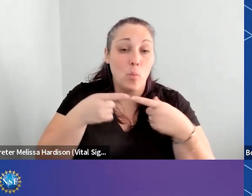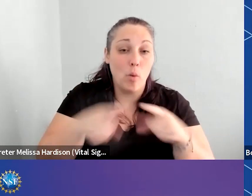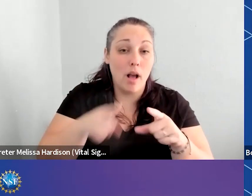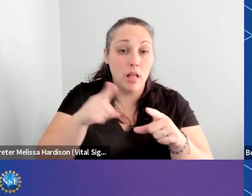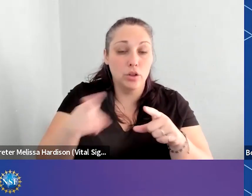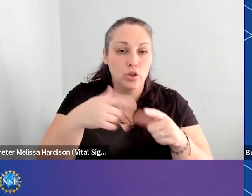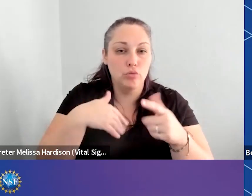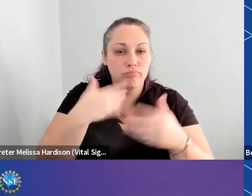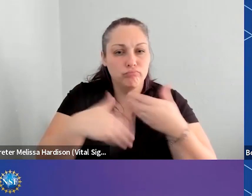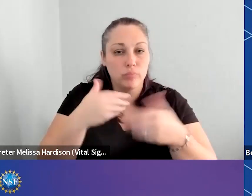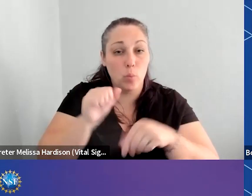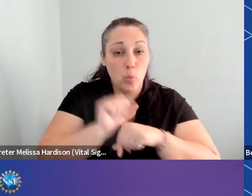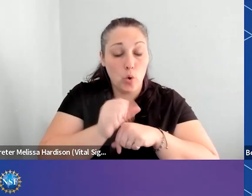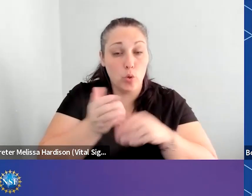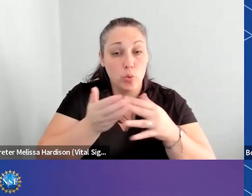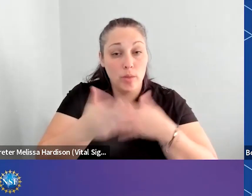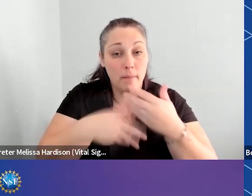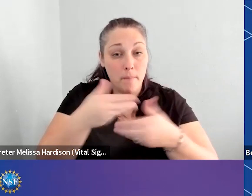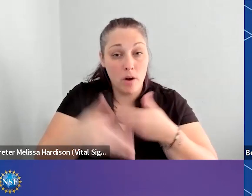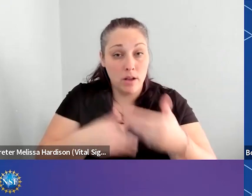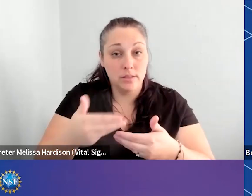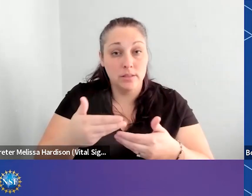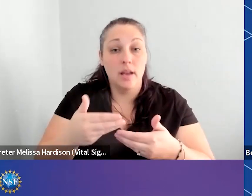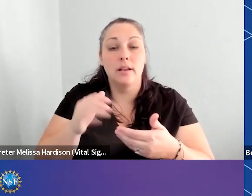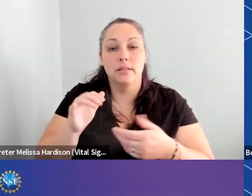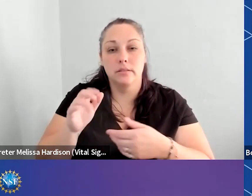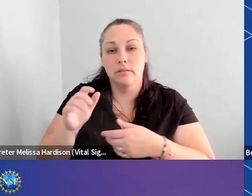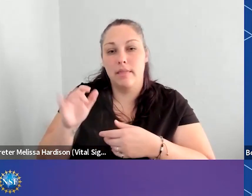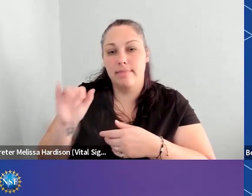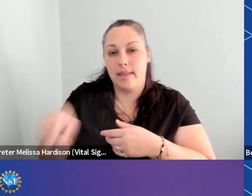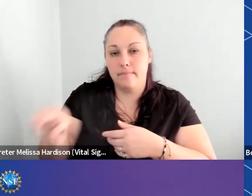now the Racial Equity Program asks for a one-pager, but submit a one-pager